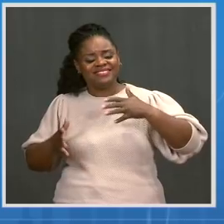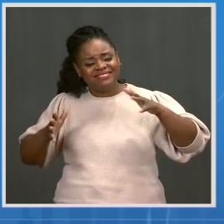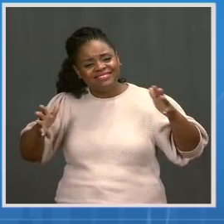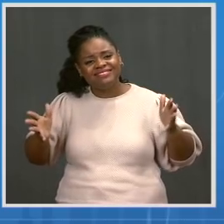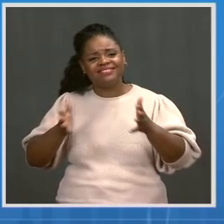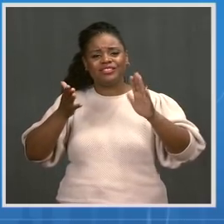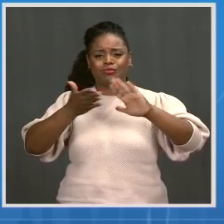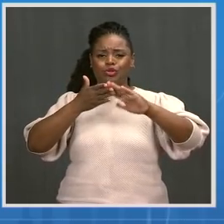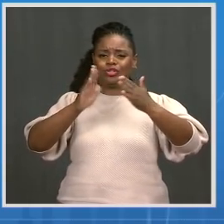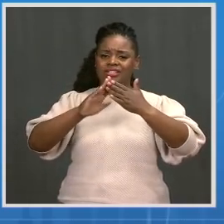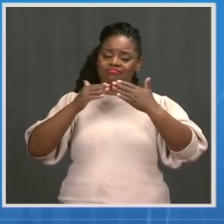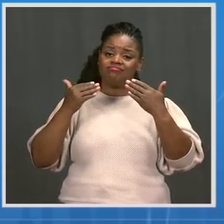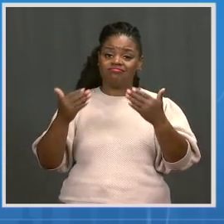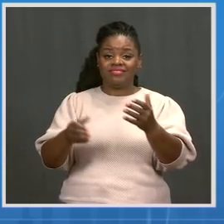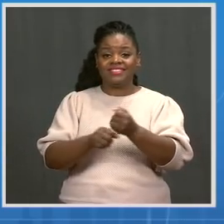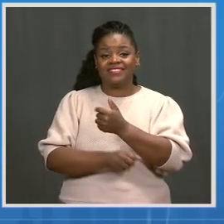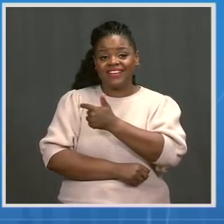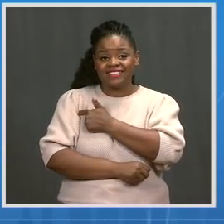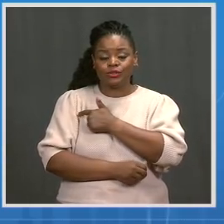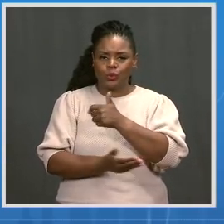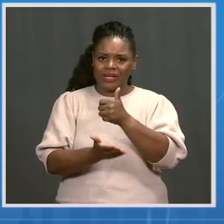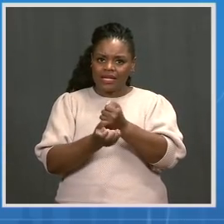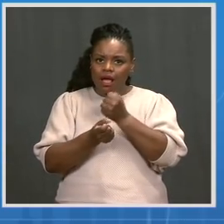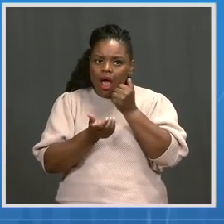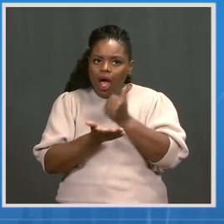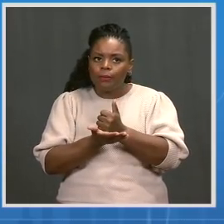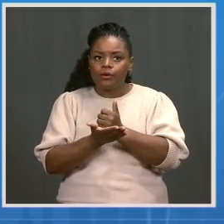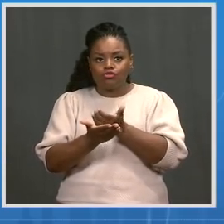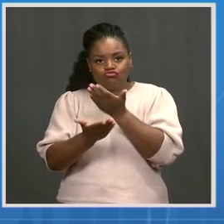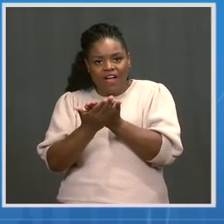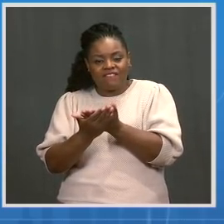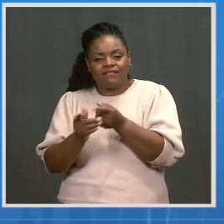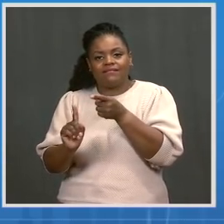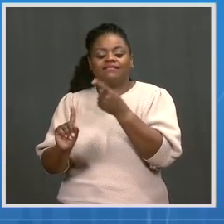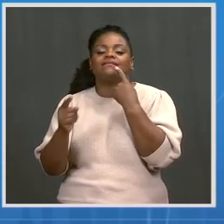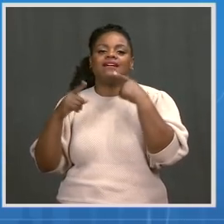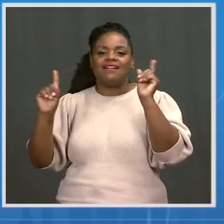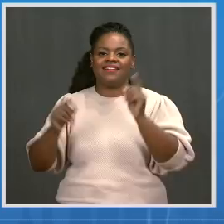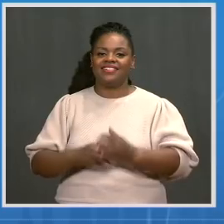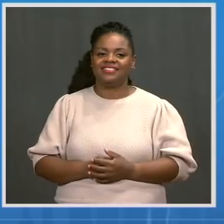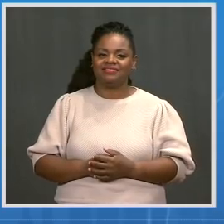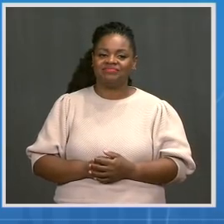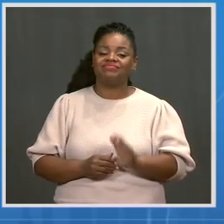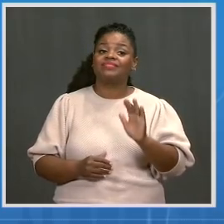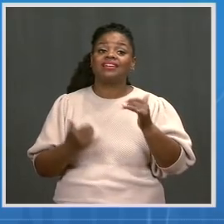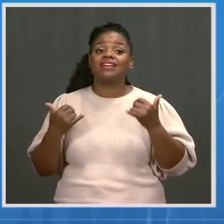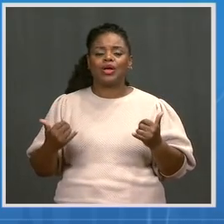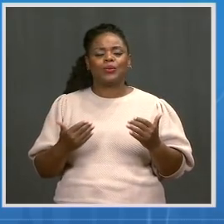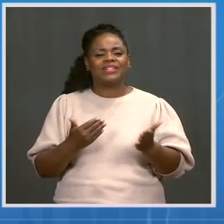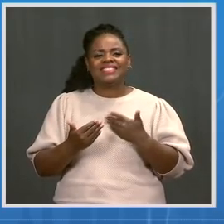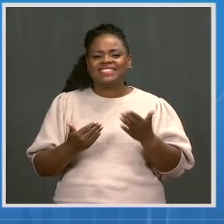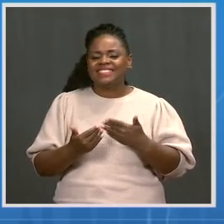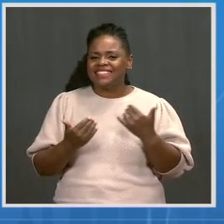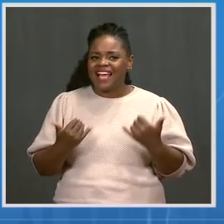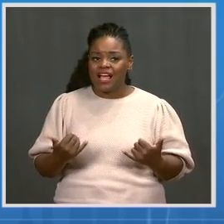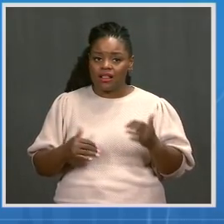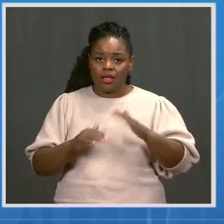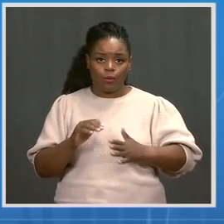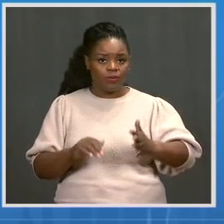and actually helping them then get to a vaccination site, which you can do more easily than ever before, given how many sites we have and how easy it is